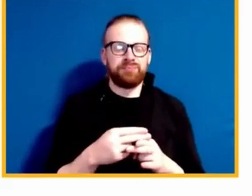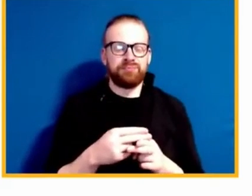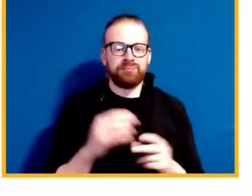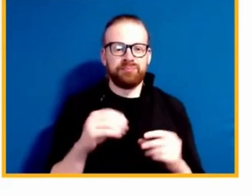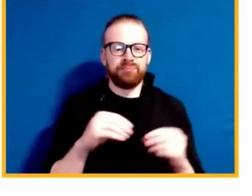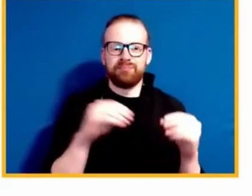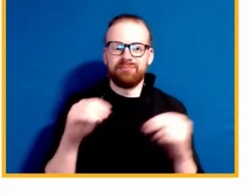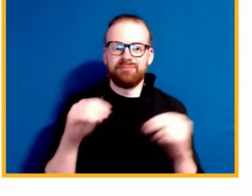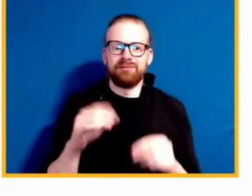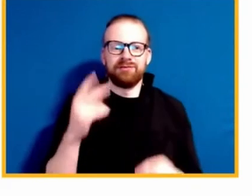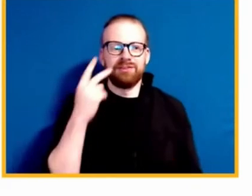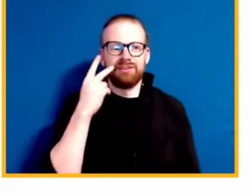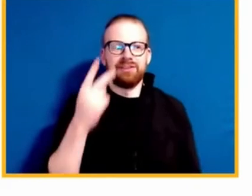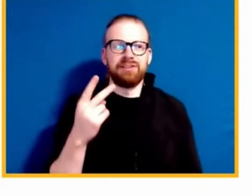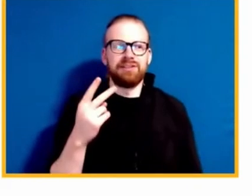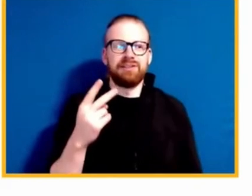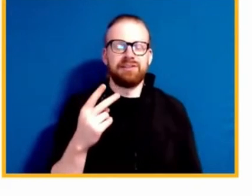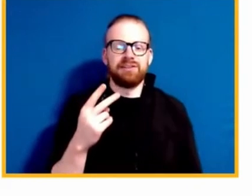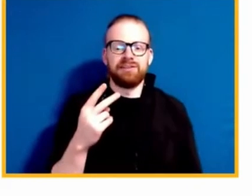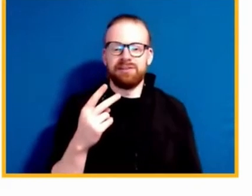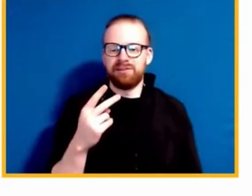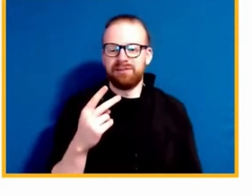moves just like we saw with Tempo are a match.